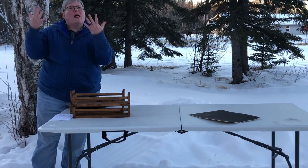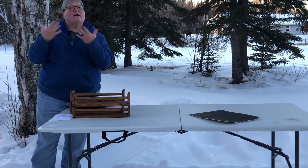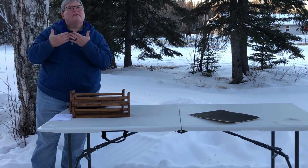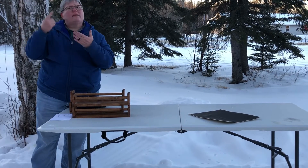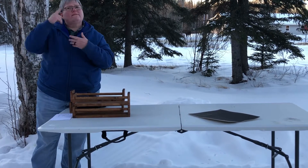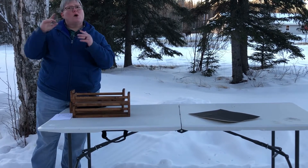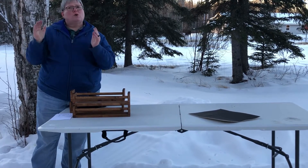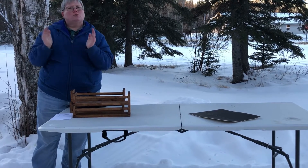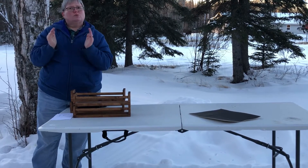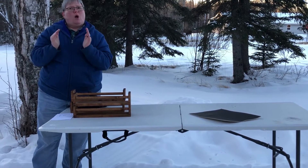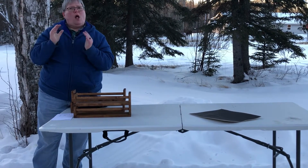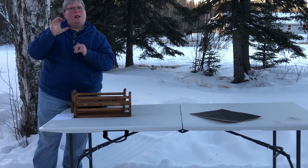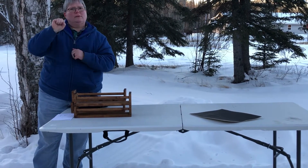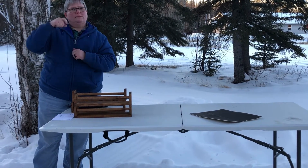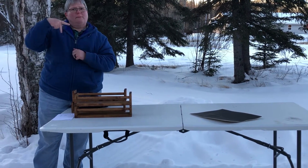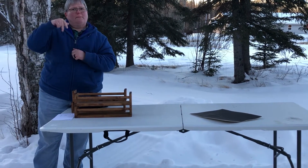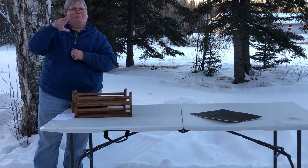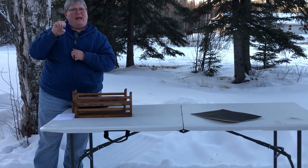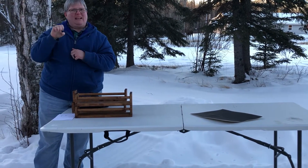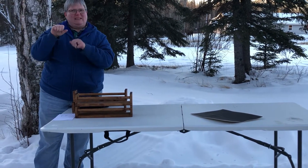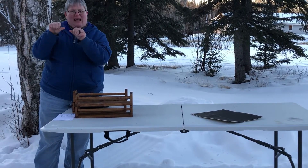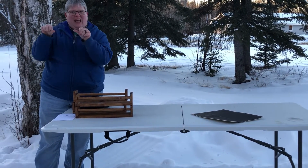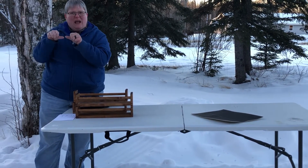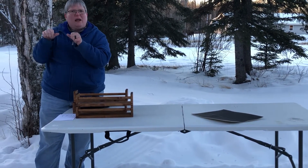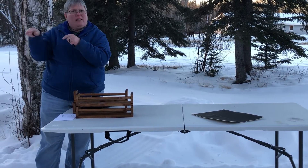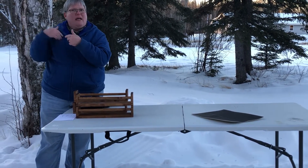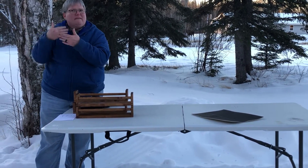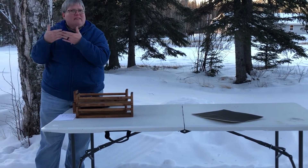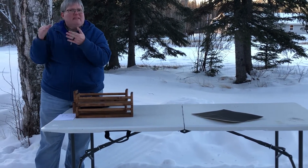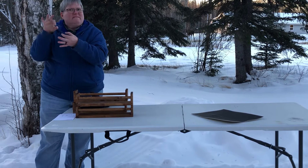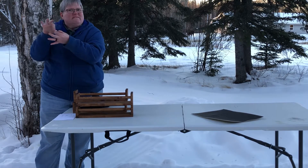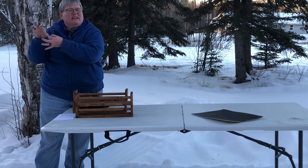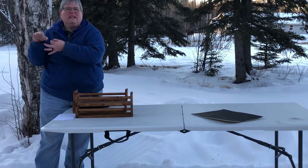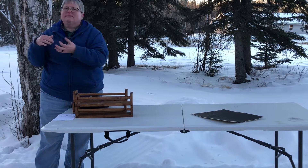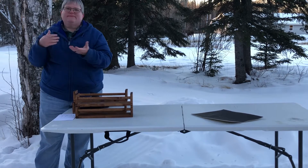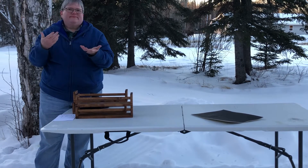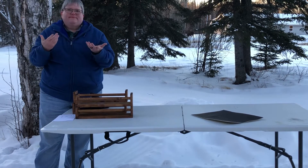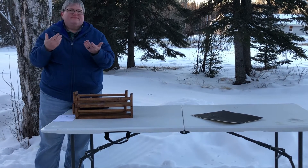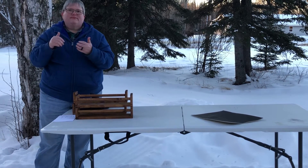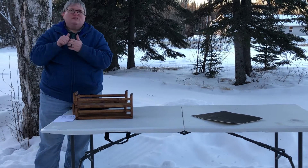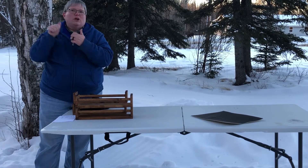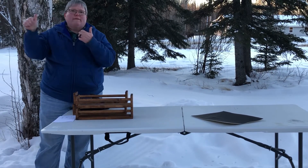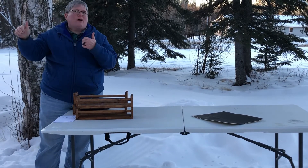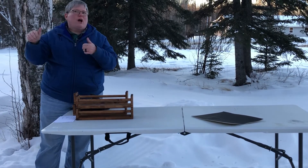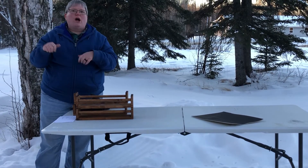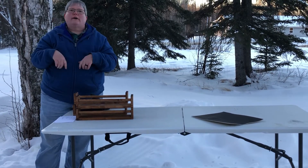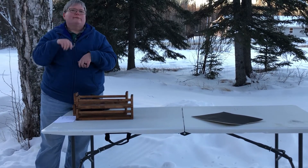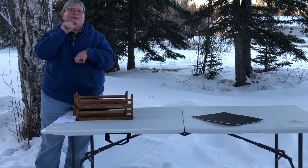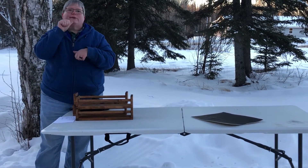They have a lot of things for smaller spaces, and areas that stuff will fit. So it's too far, they